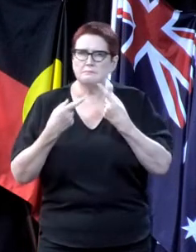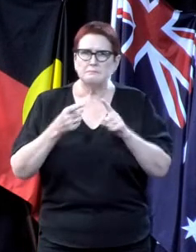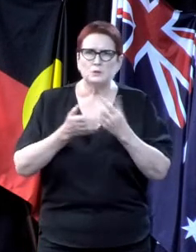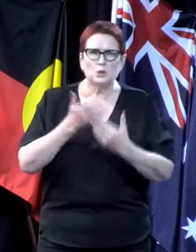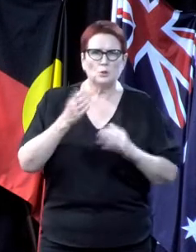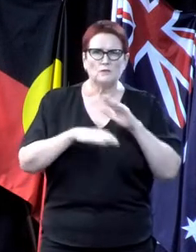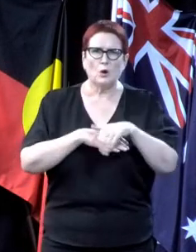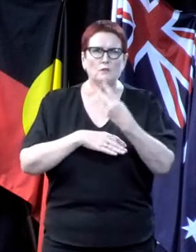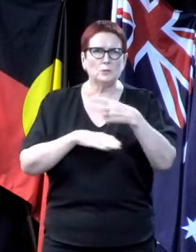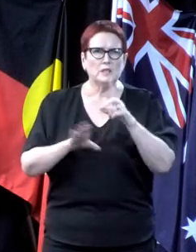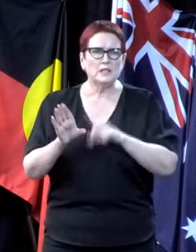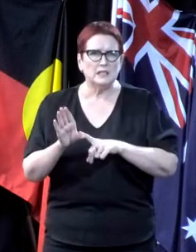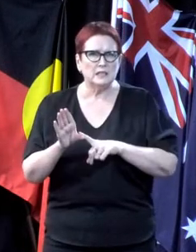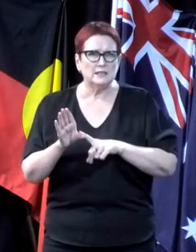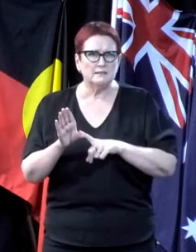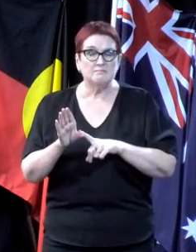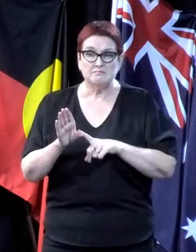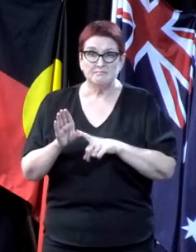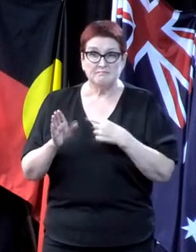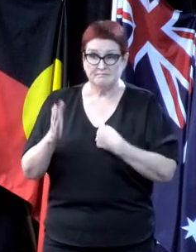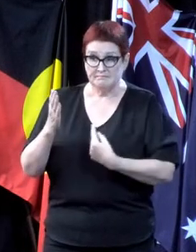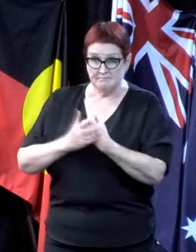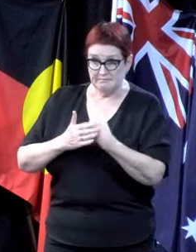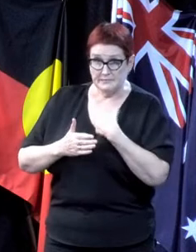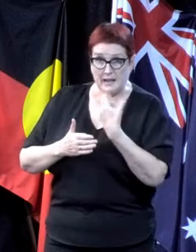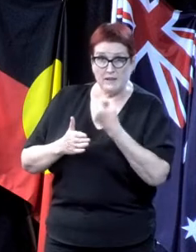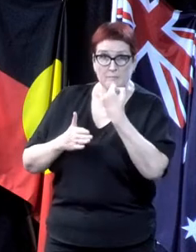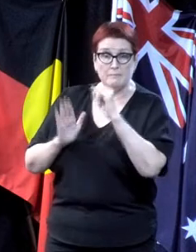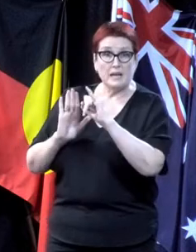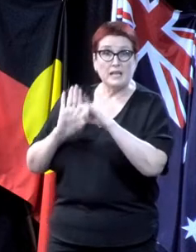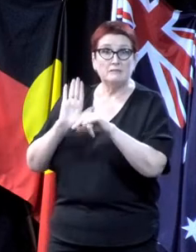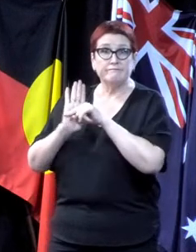can be related to then graduation into the criminal justice system